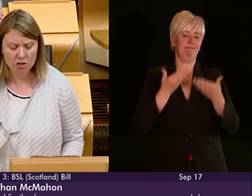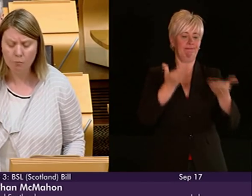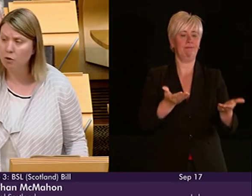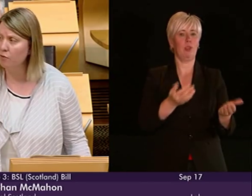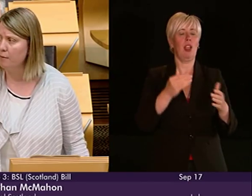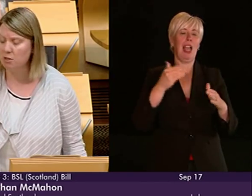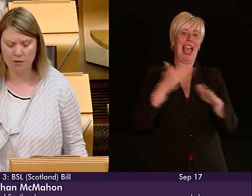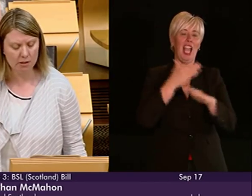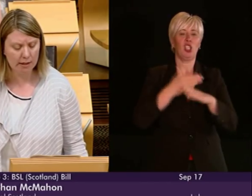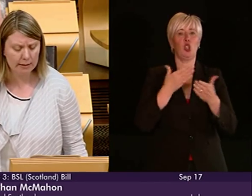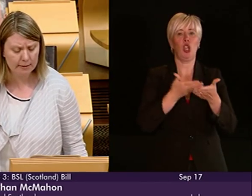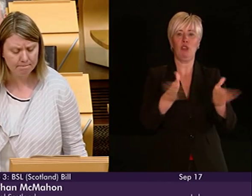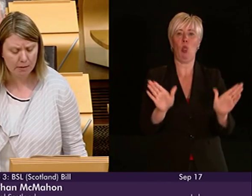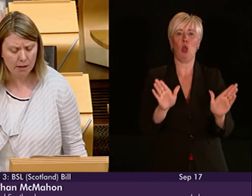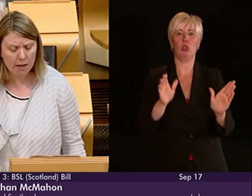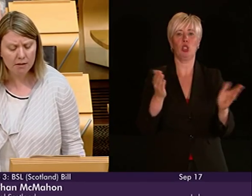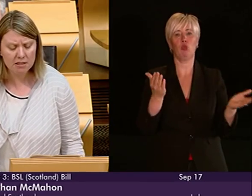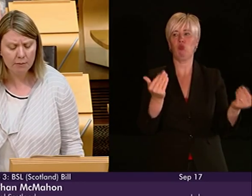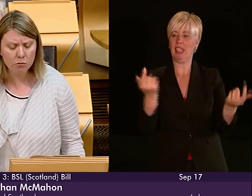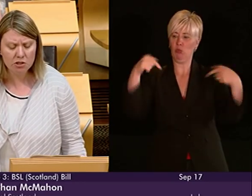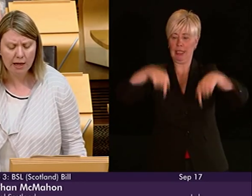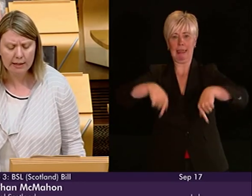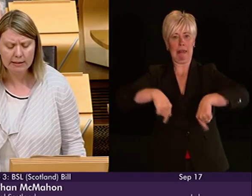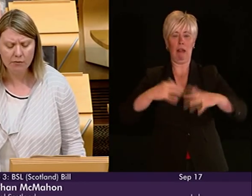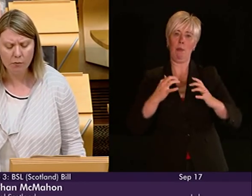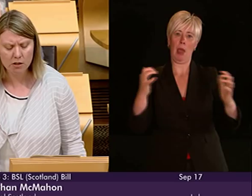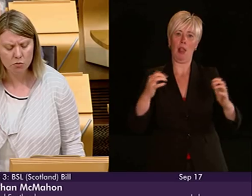a vast number of MSPs attended. The reception was held to highlight deaf awareness